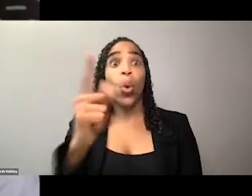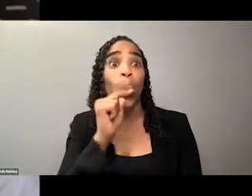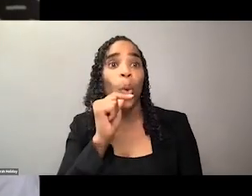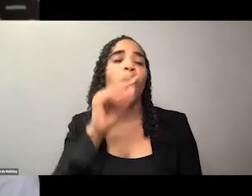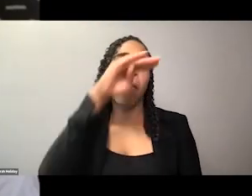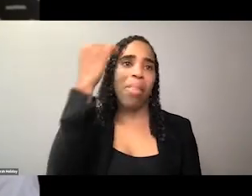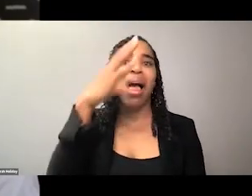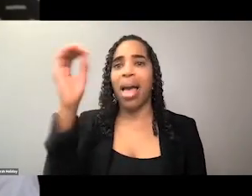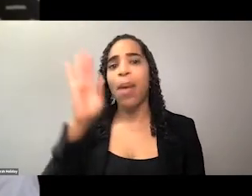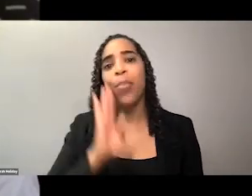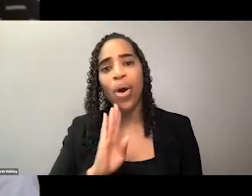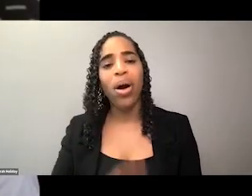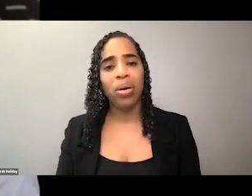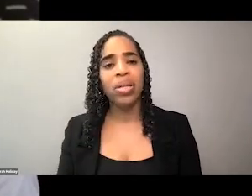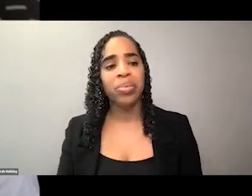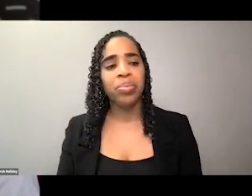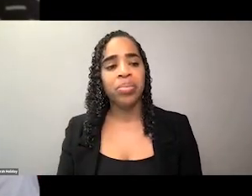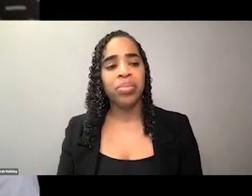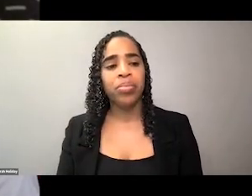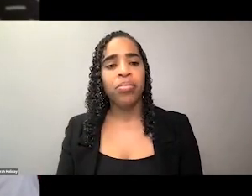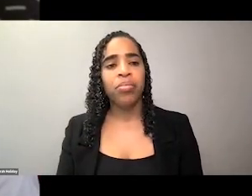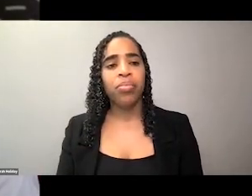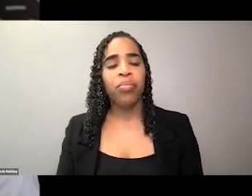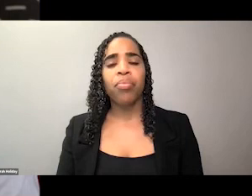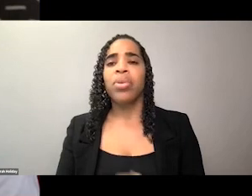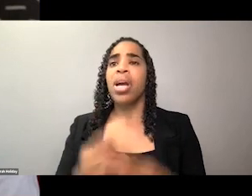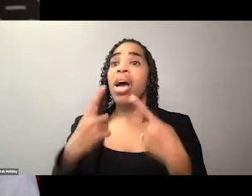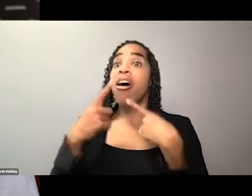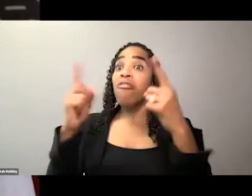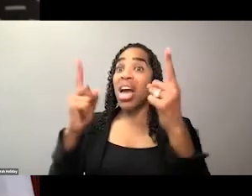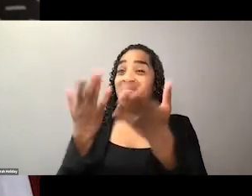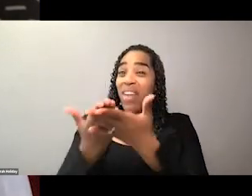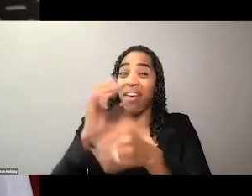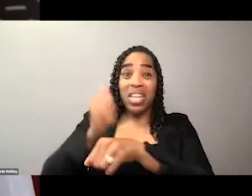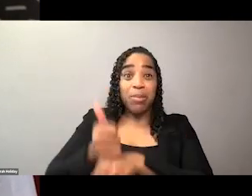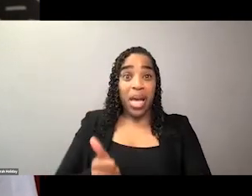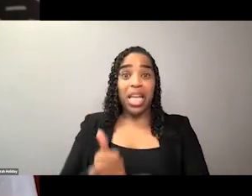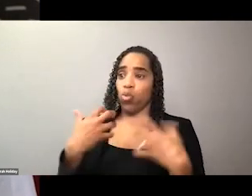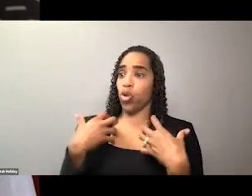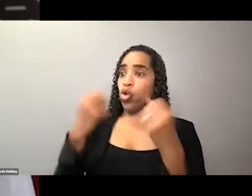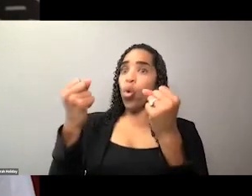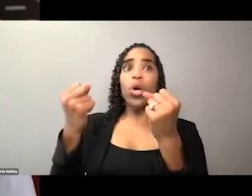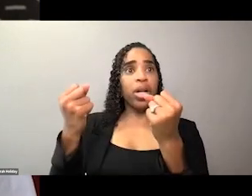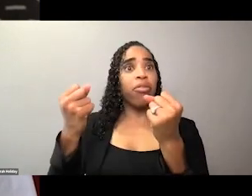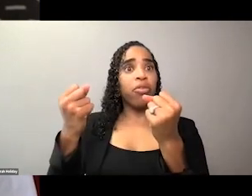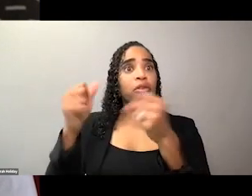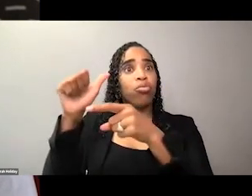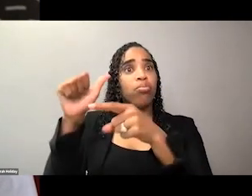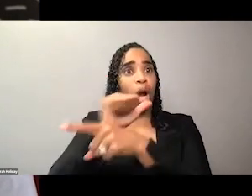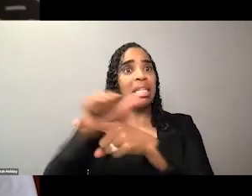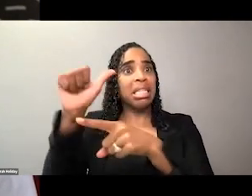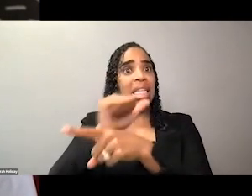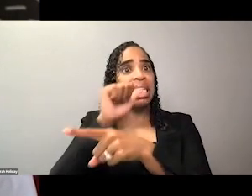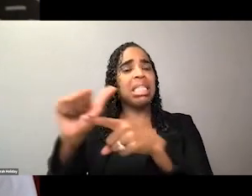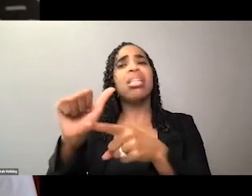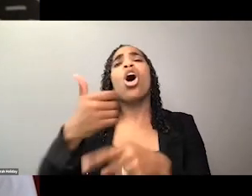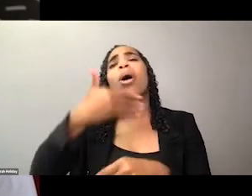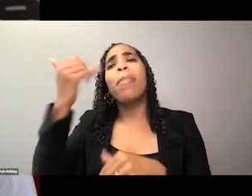Effective evidence based restorative justice programing that can be used as an alternative to solitary confinement